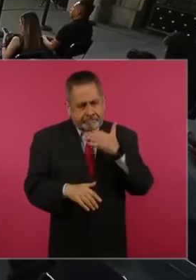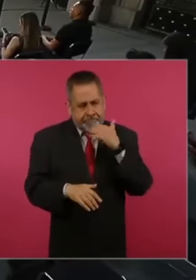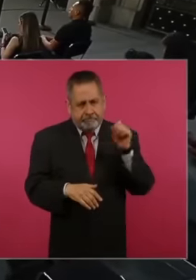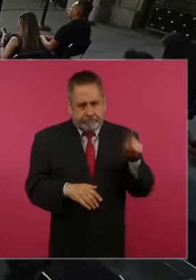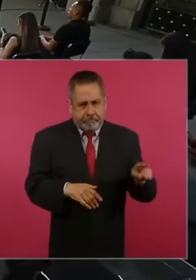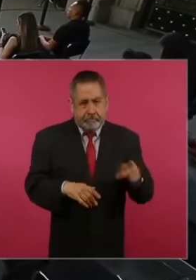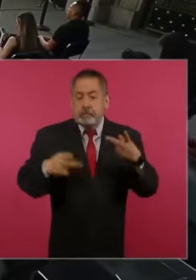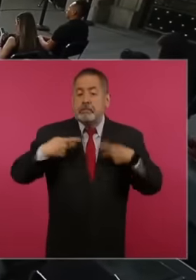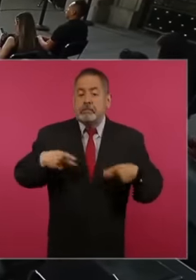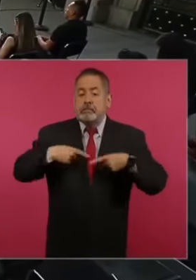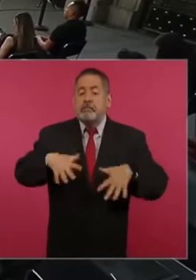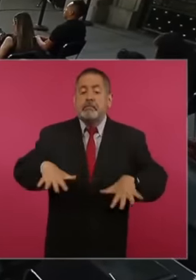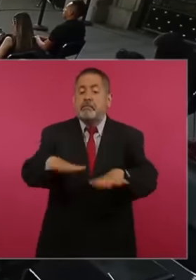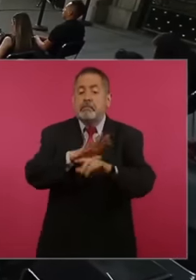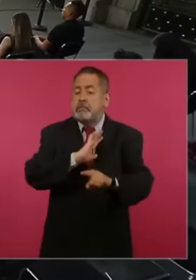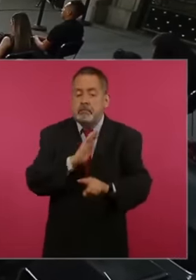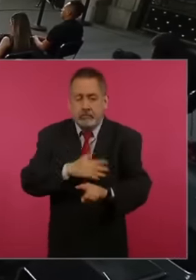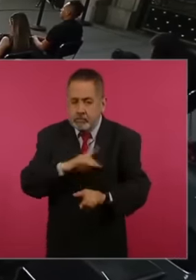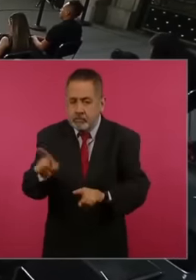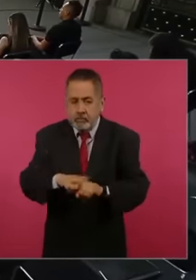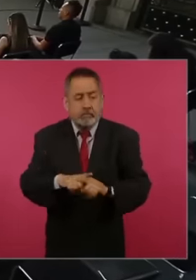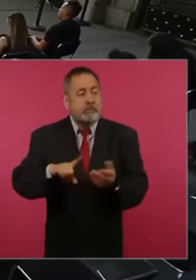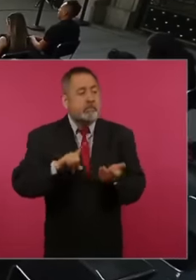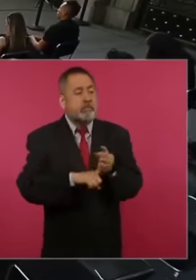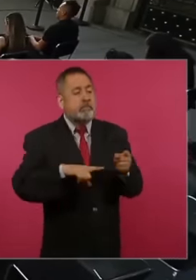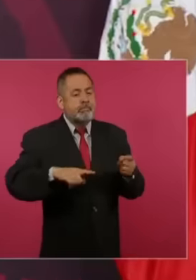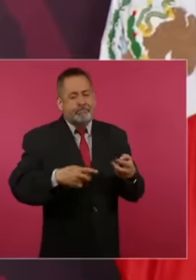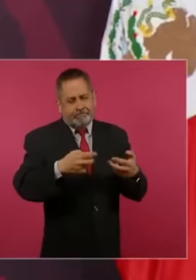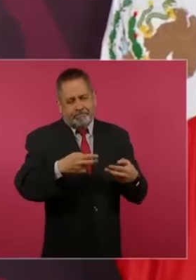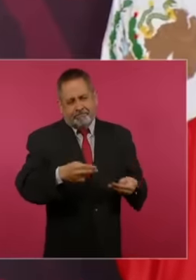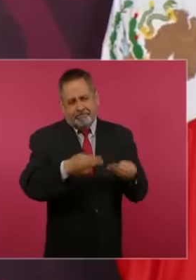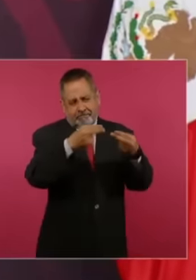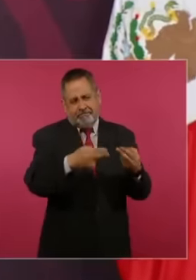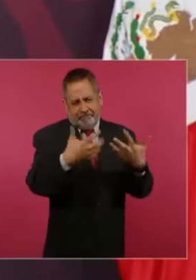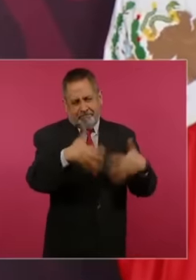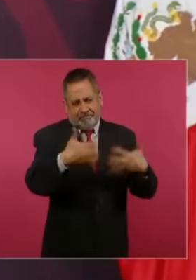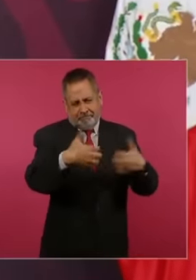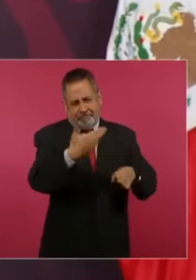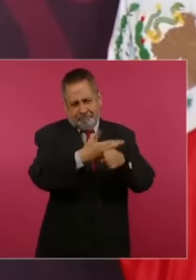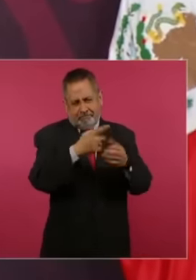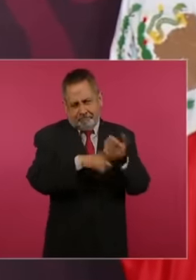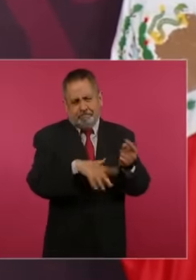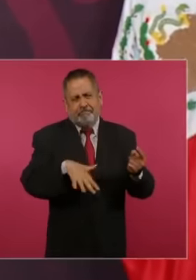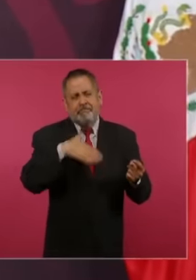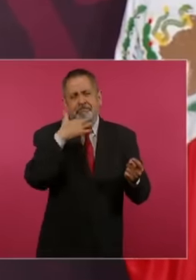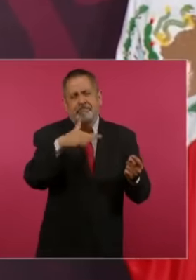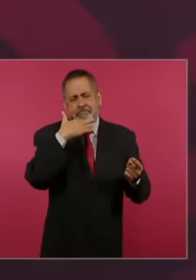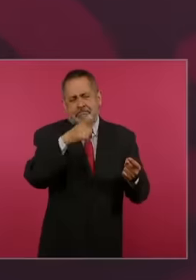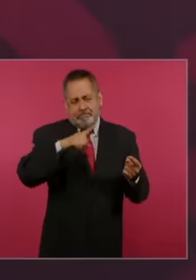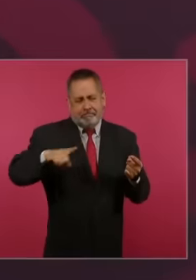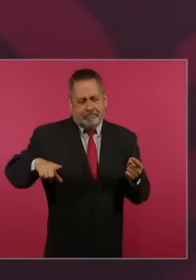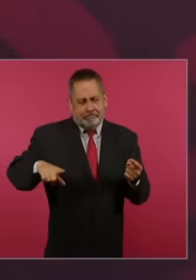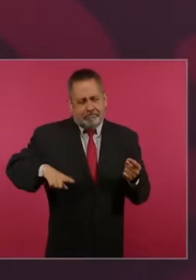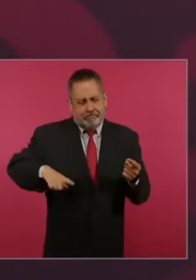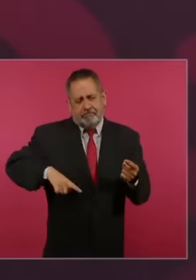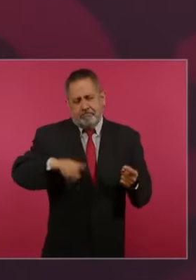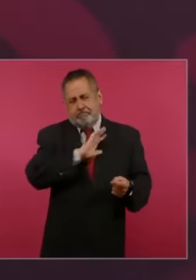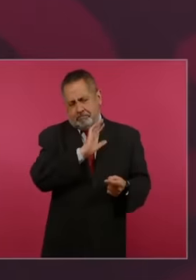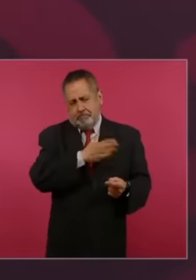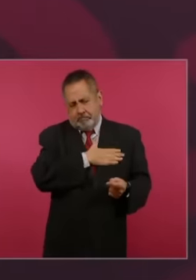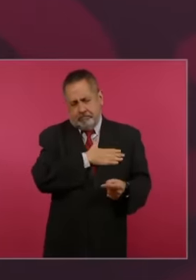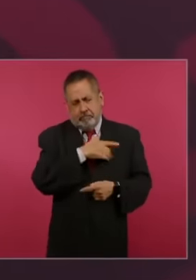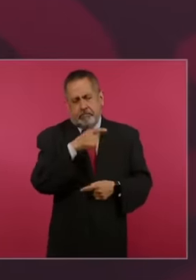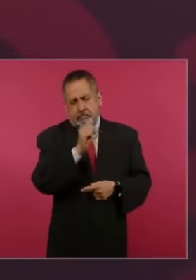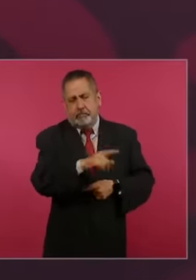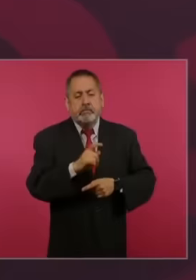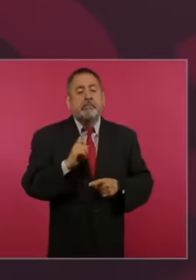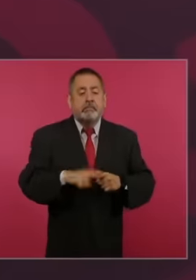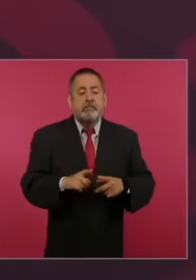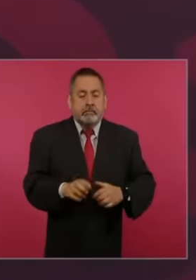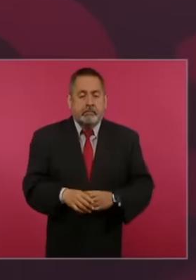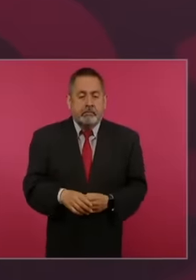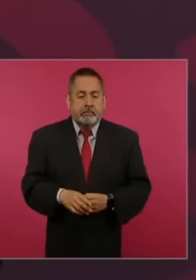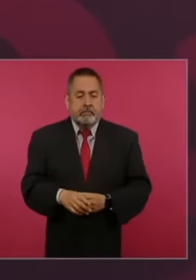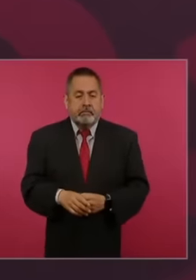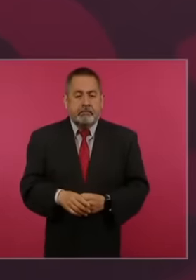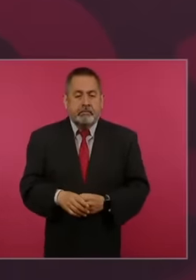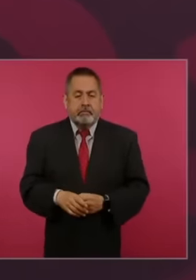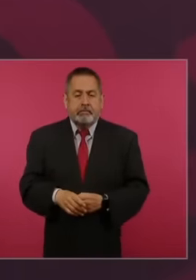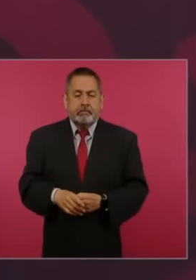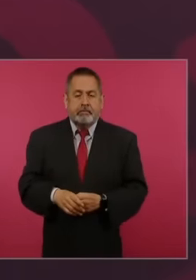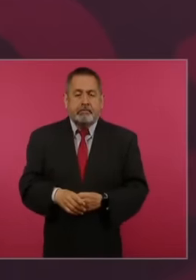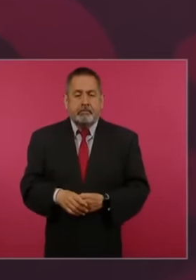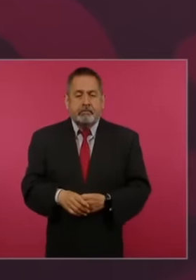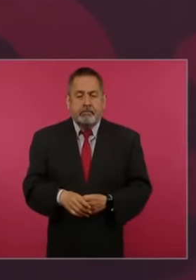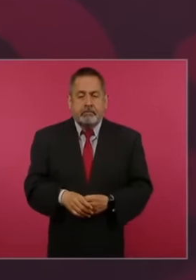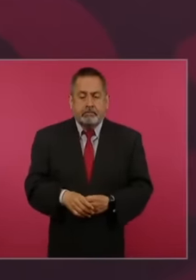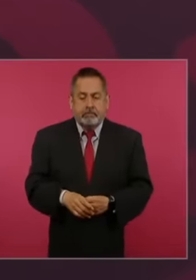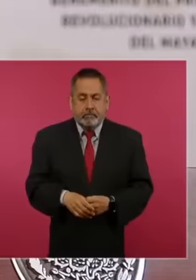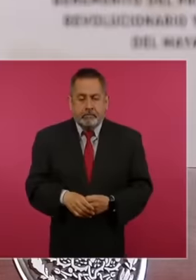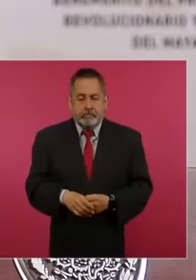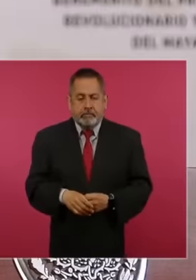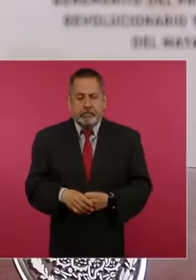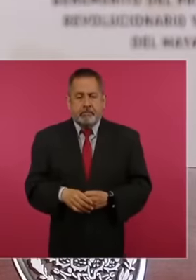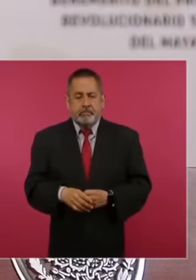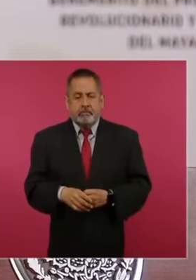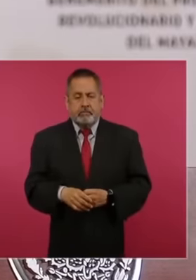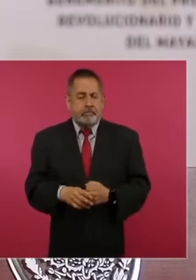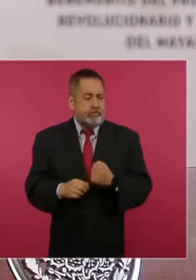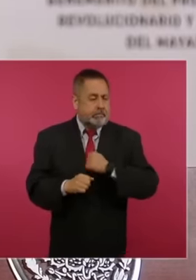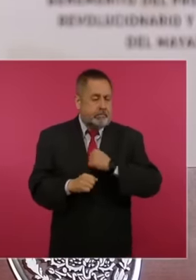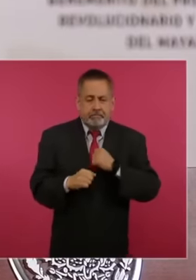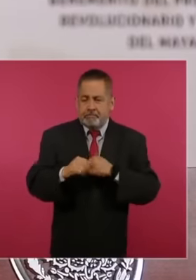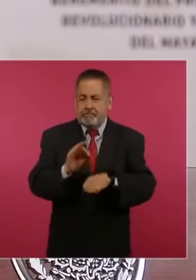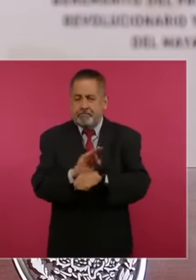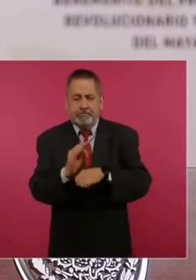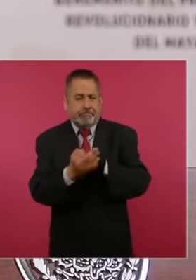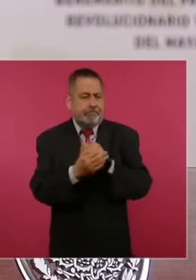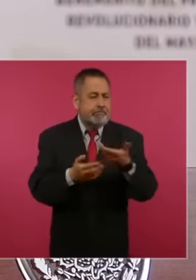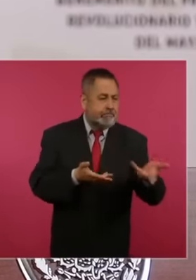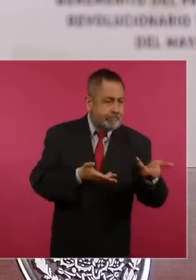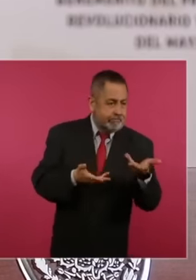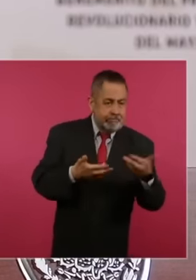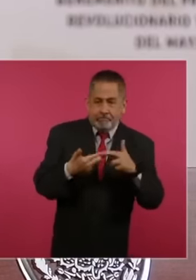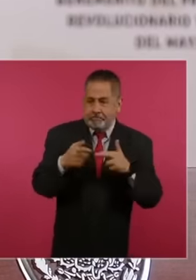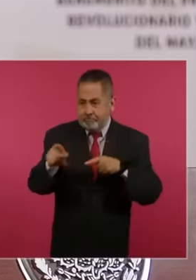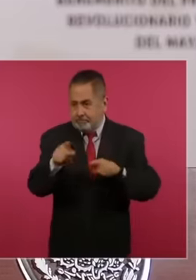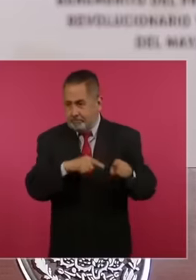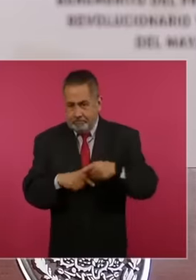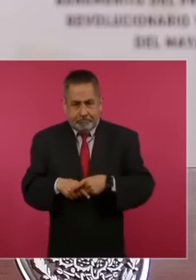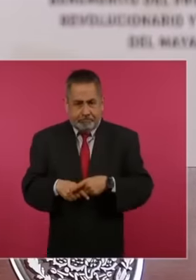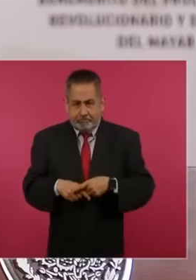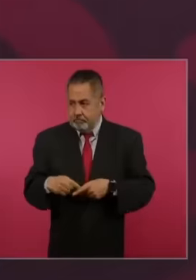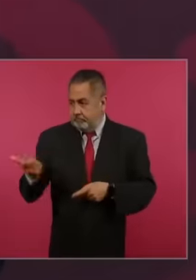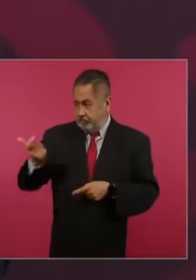Spanish people but from the top, is that they do a lot of public relations, from those at the